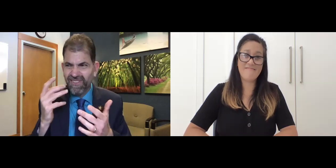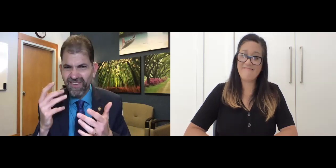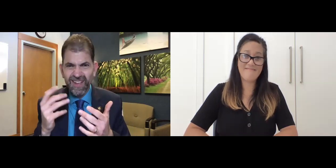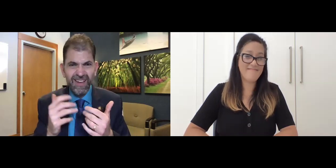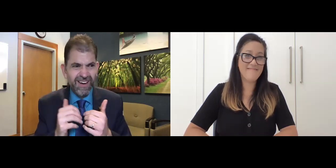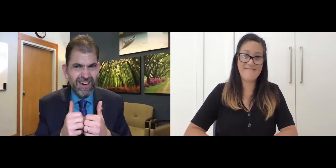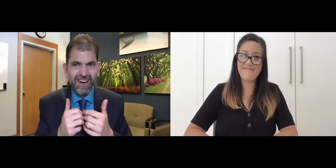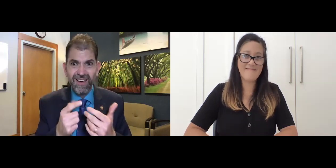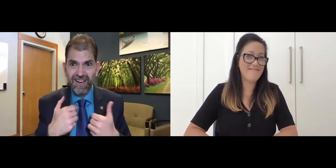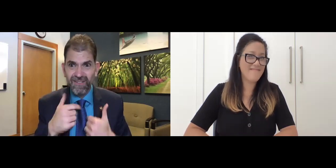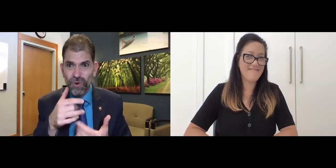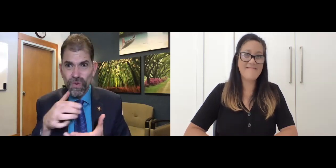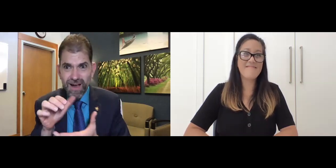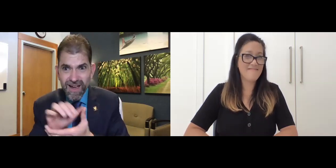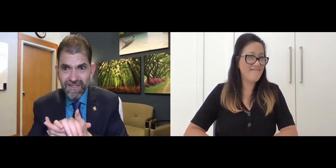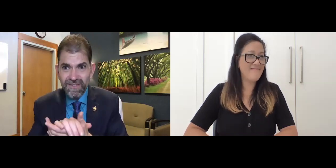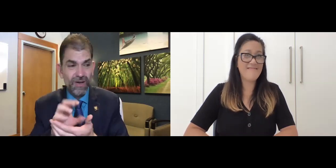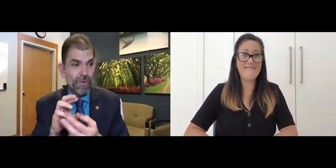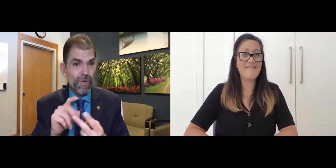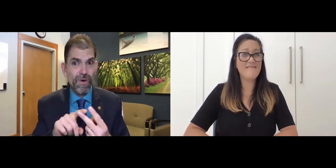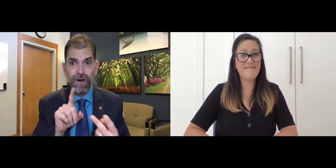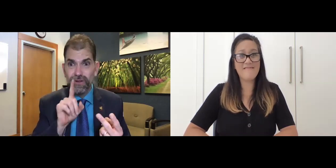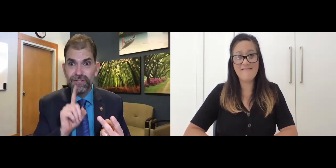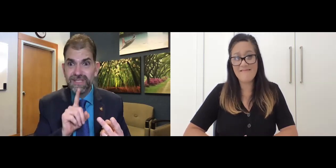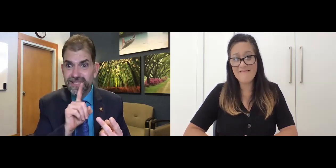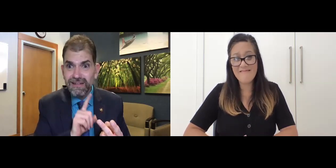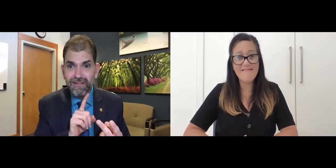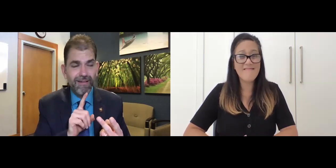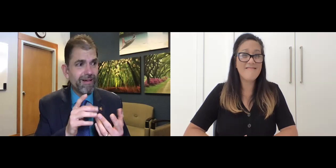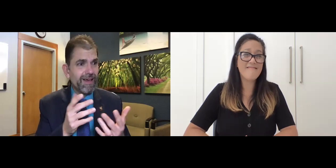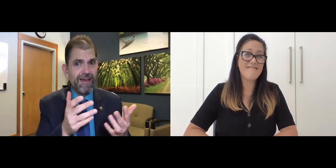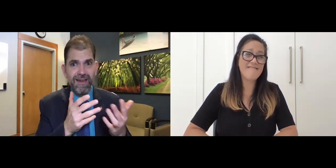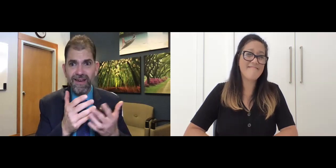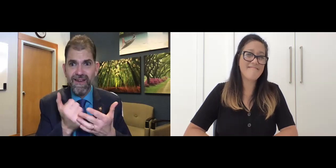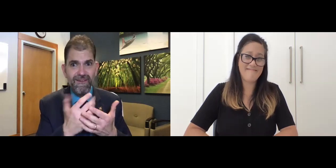but civilian life with a hearing loss. It affected their marriages. If they were